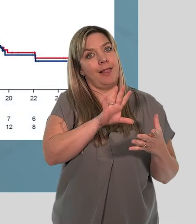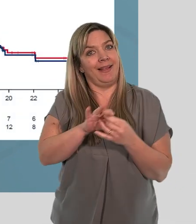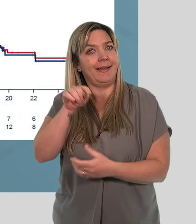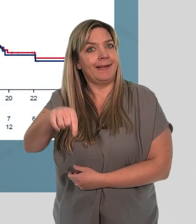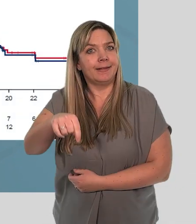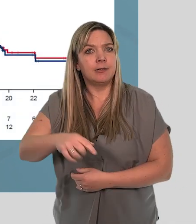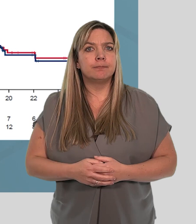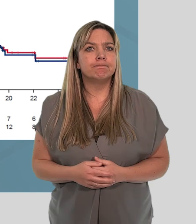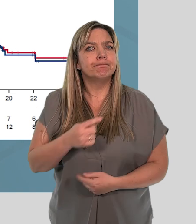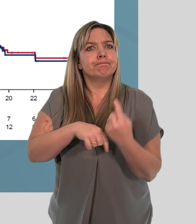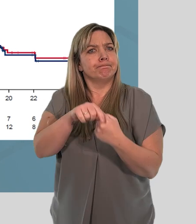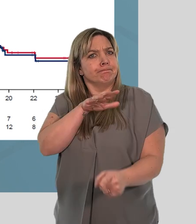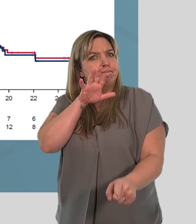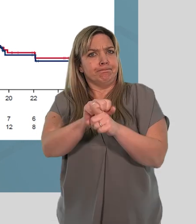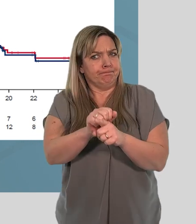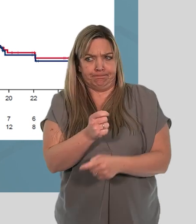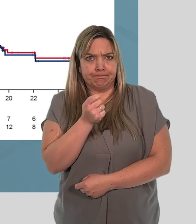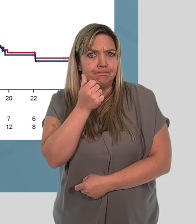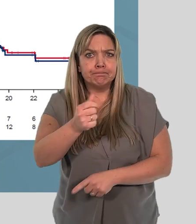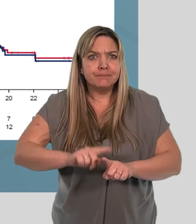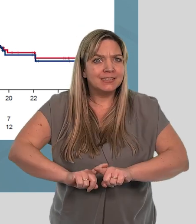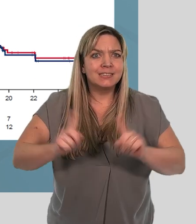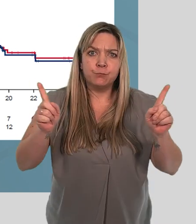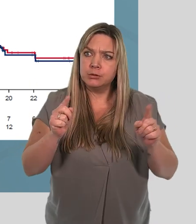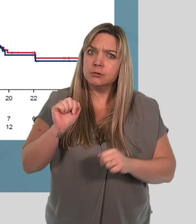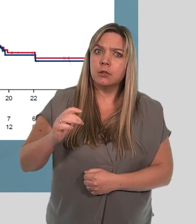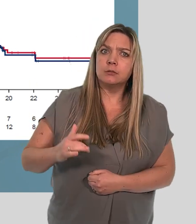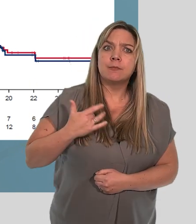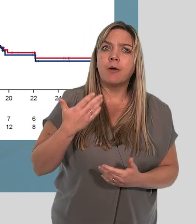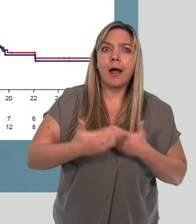between patients receiving cabozantinib alone or cabozantinib with atezolizumab.